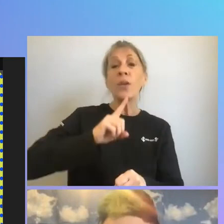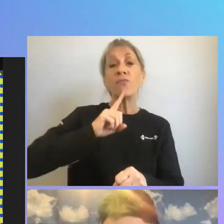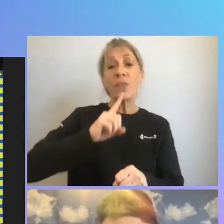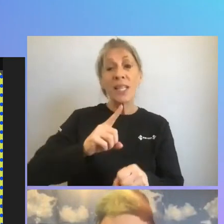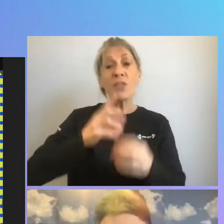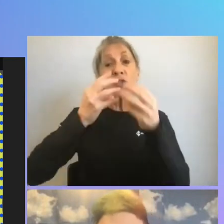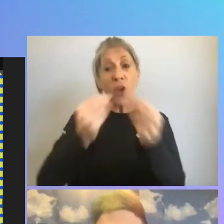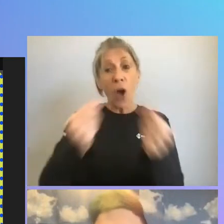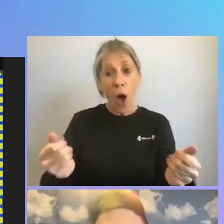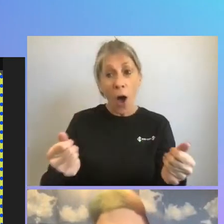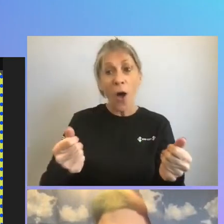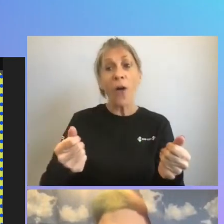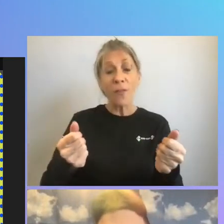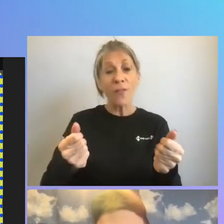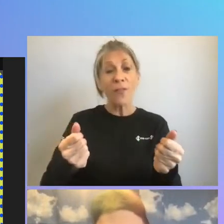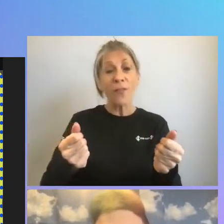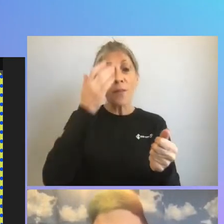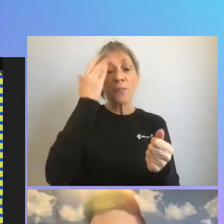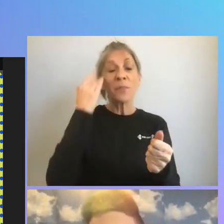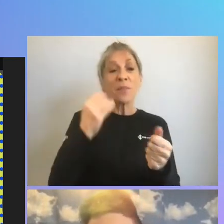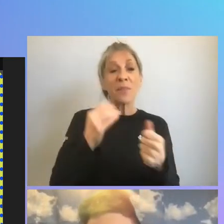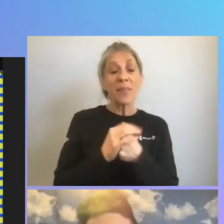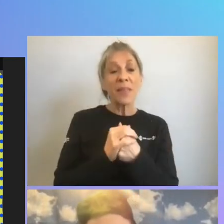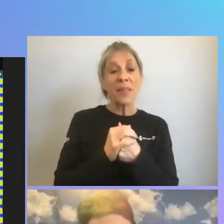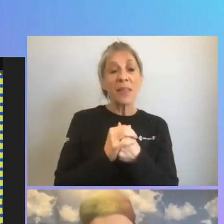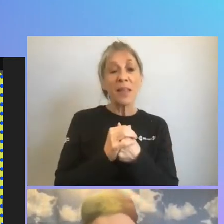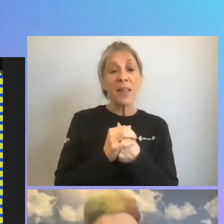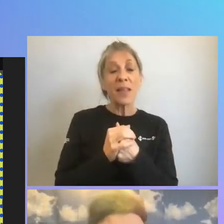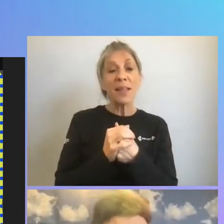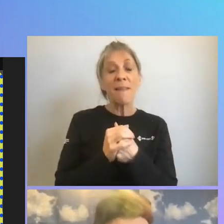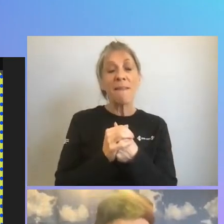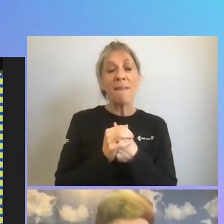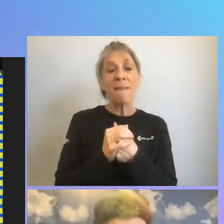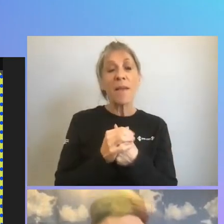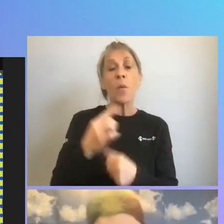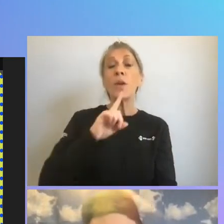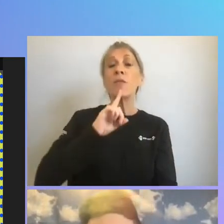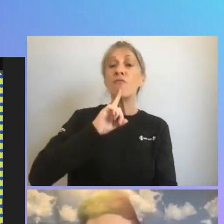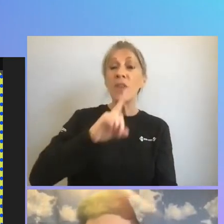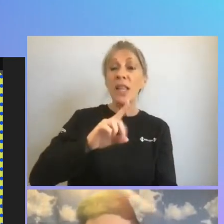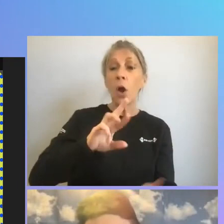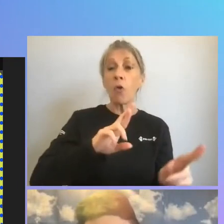the fire, we hydrate. Uh and that we, we are really prepped